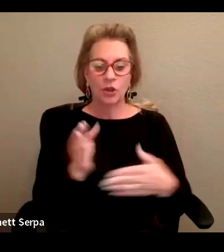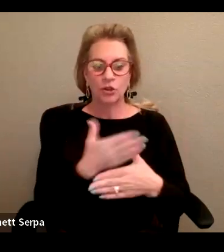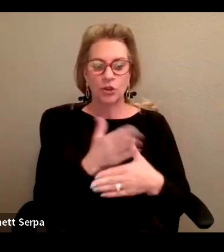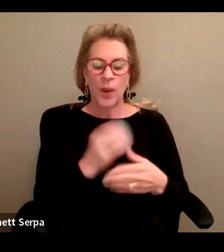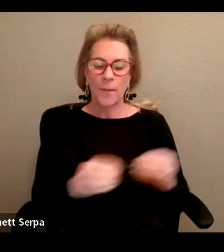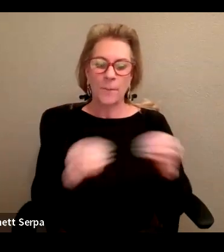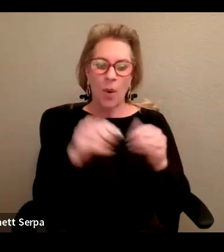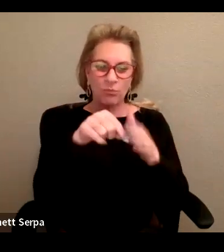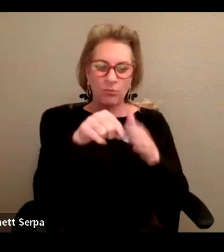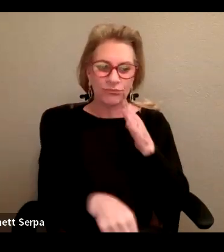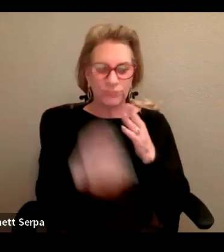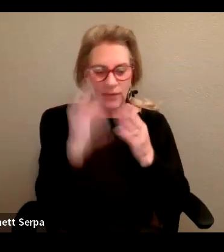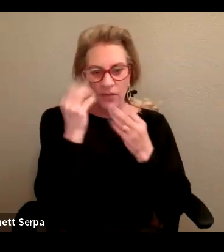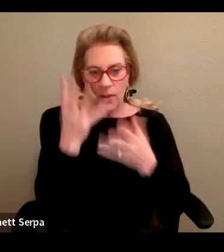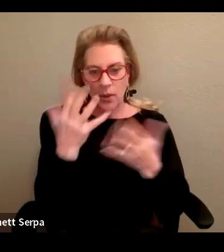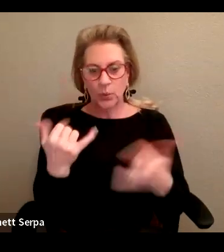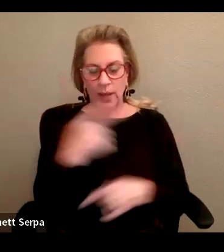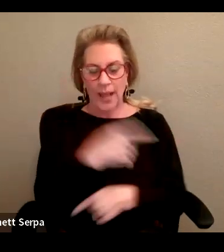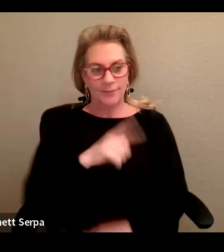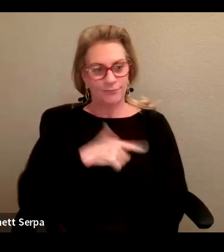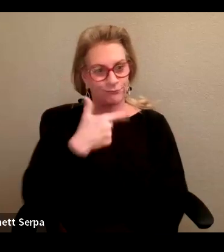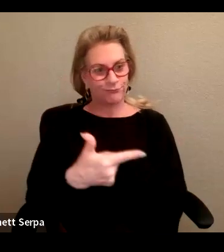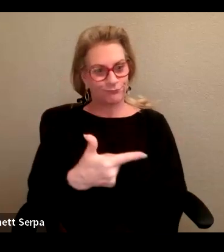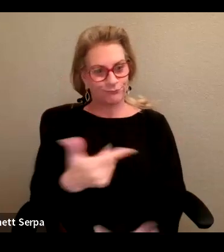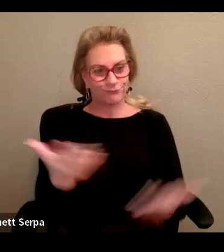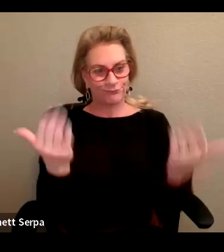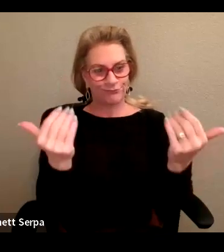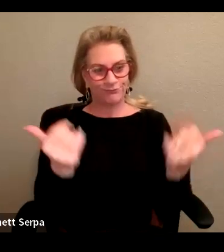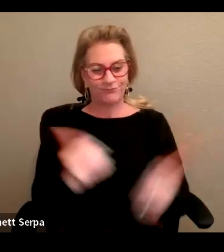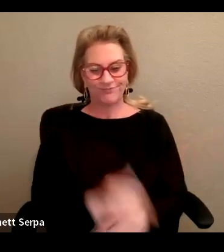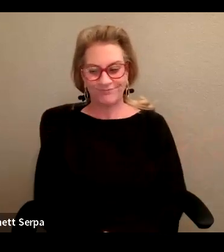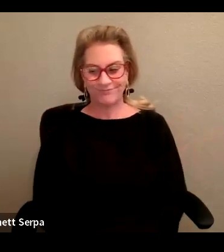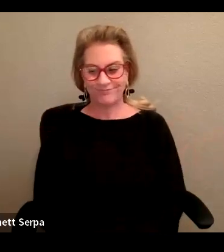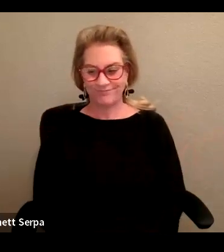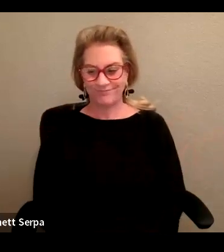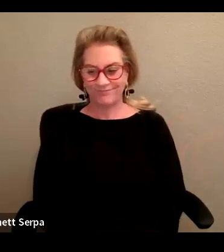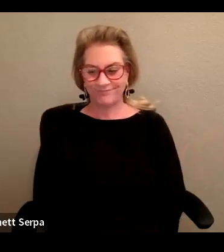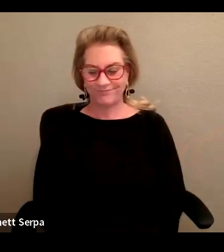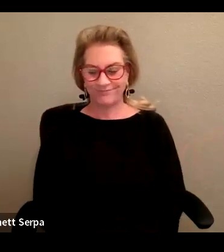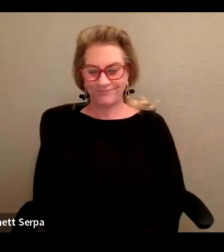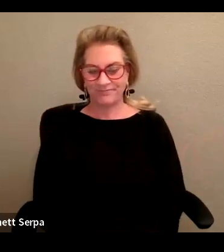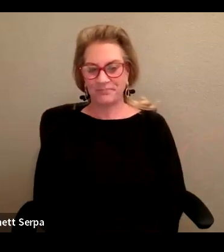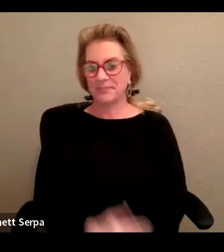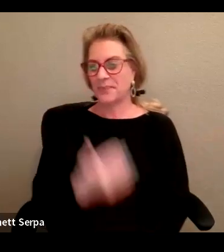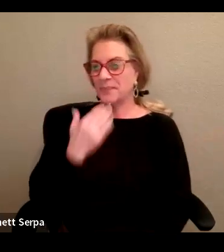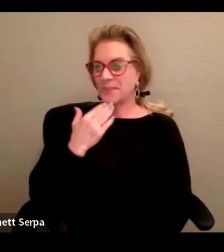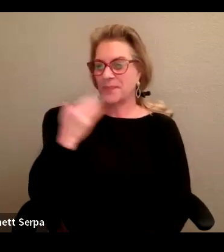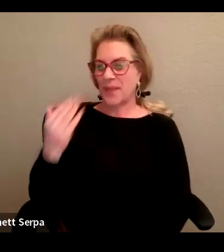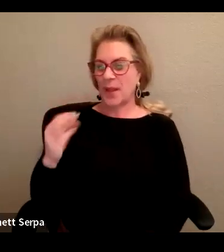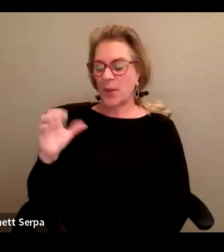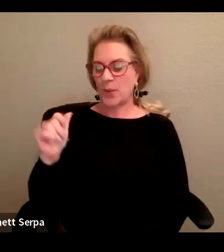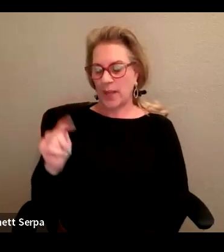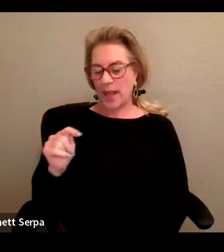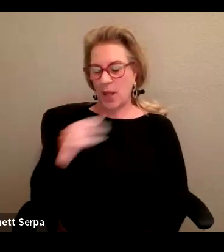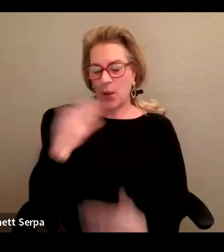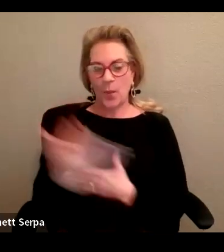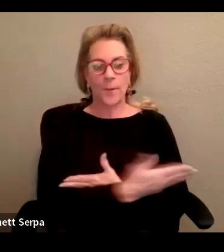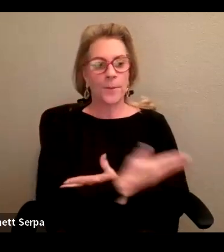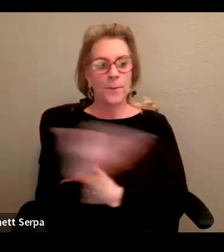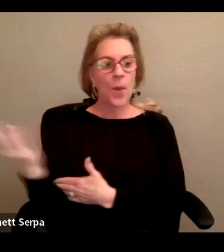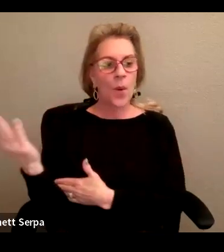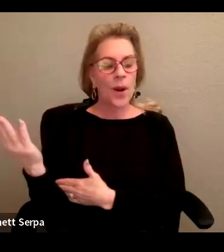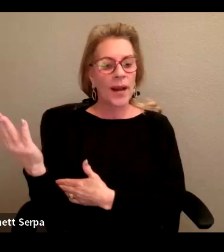them today I'll hand it over to you thank you Cat um good morning everyone thank you for joining us